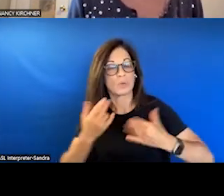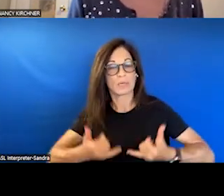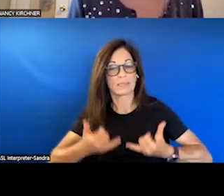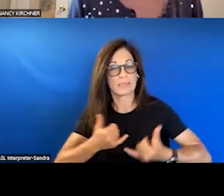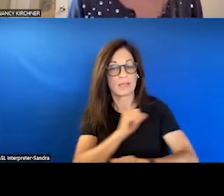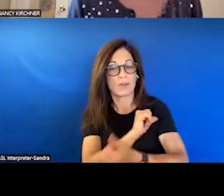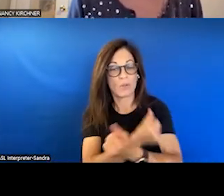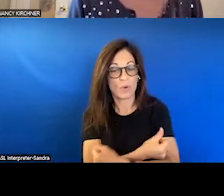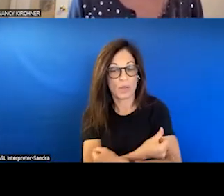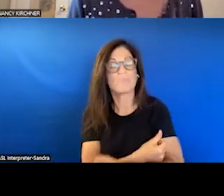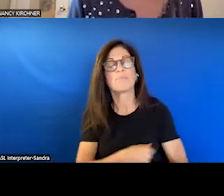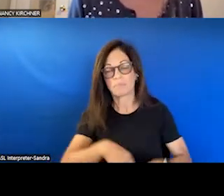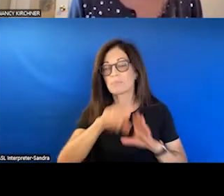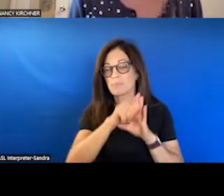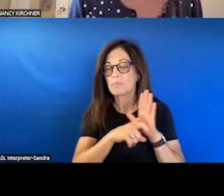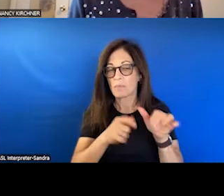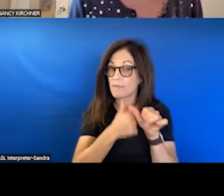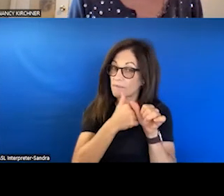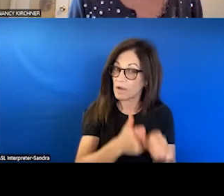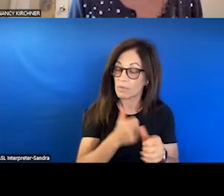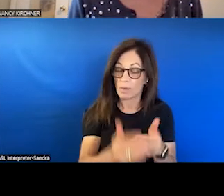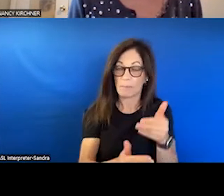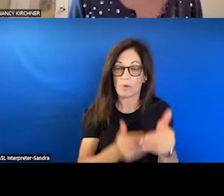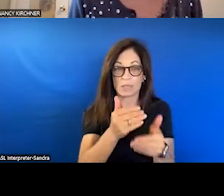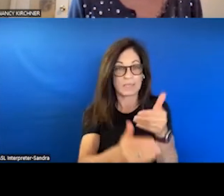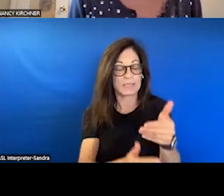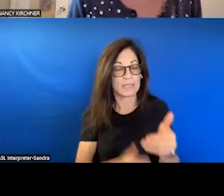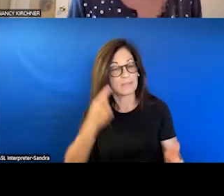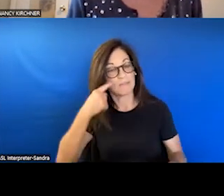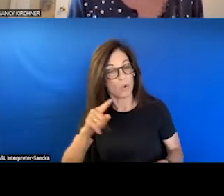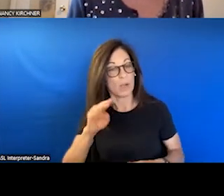AND STATE WOULD HAVE TO FOLLOW THE PROCESSES FOR THE MEDICAID AUTHORITY, THAT THEY HAVE SELECTED.